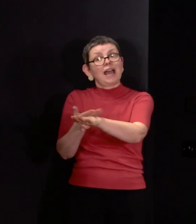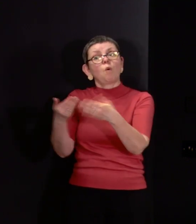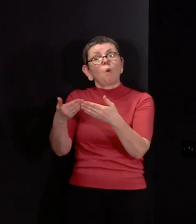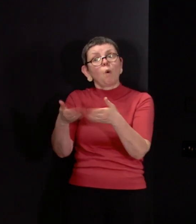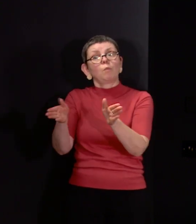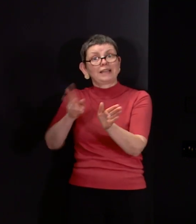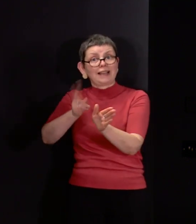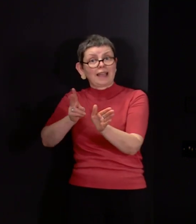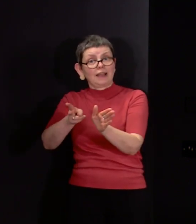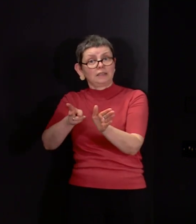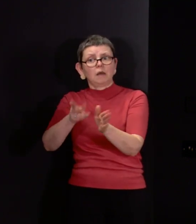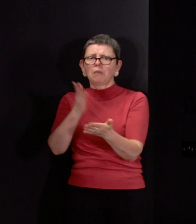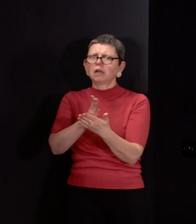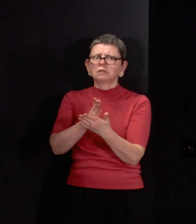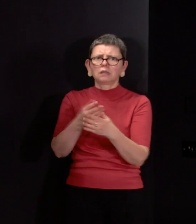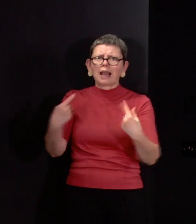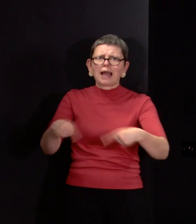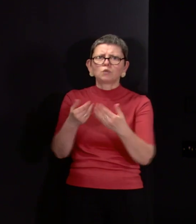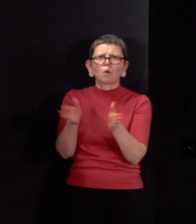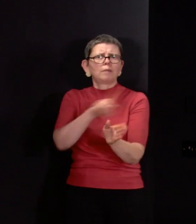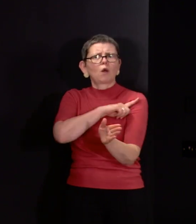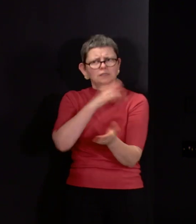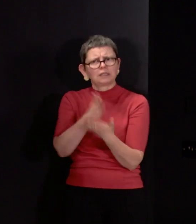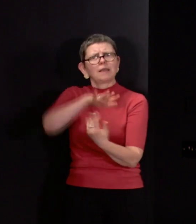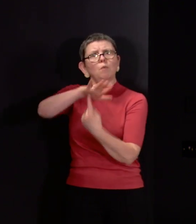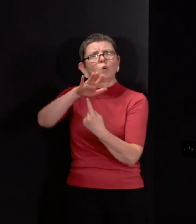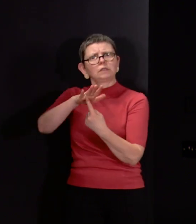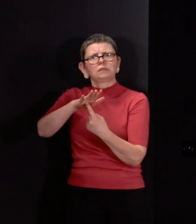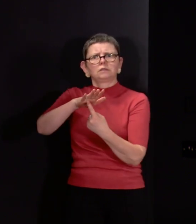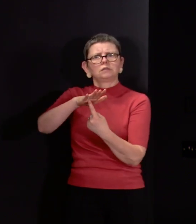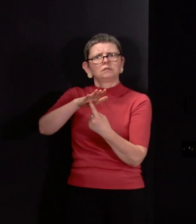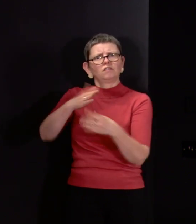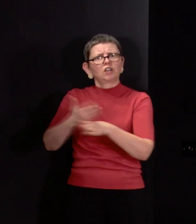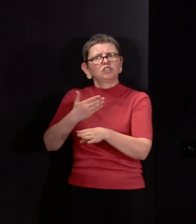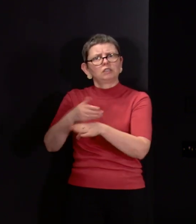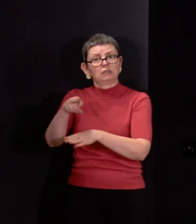but actually reopening entirely legitimately. We are having to maintain a level of engagement